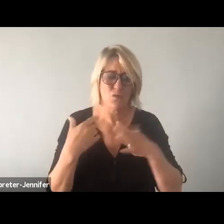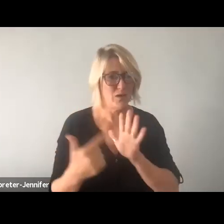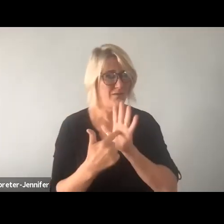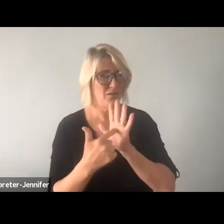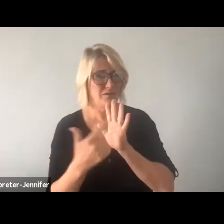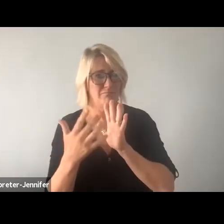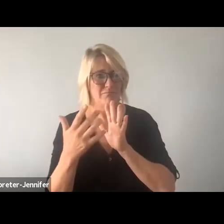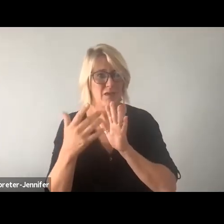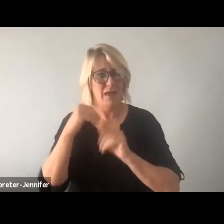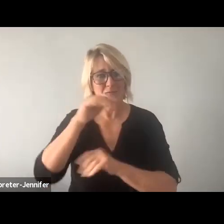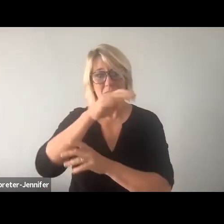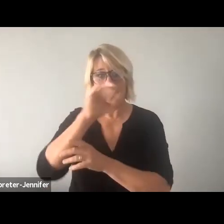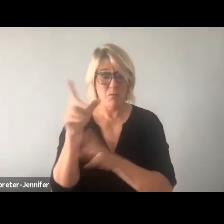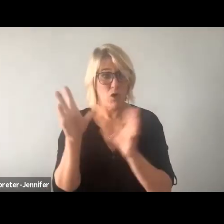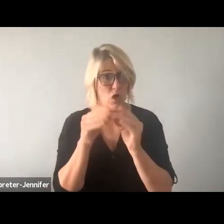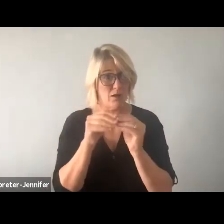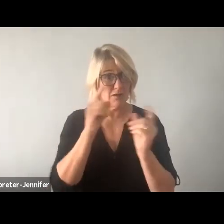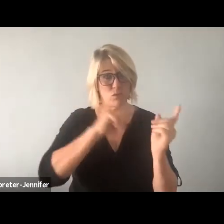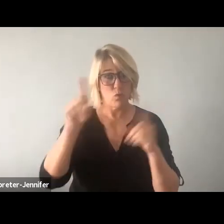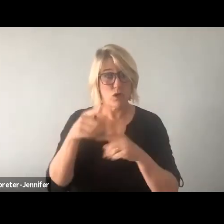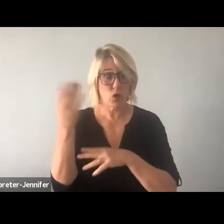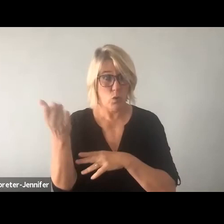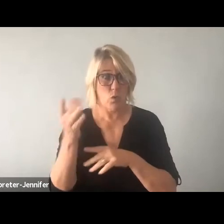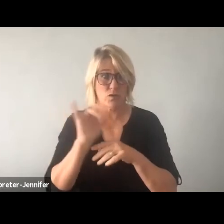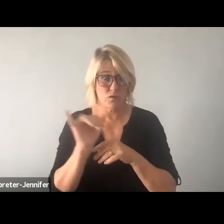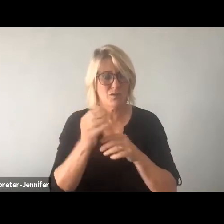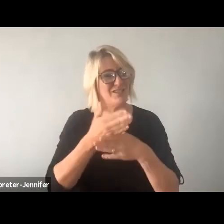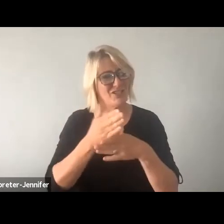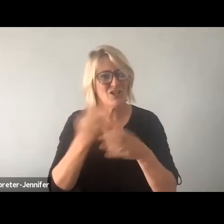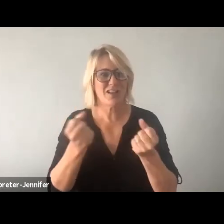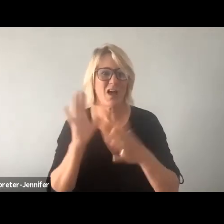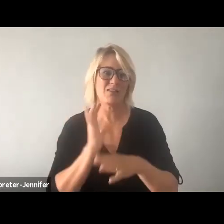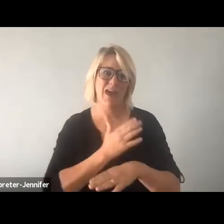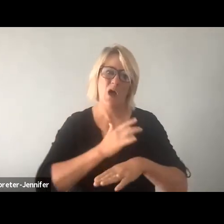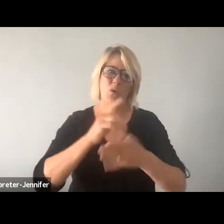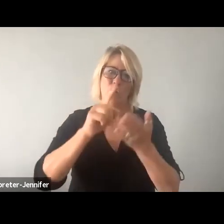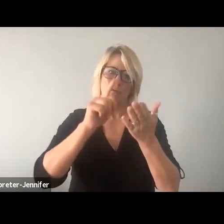area you are located in, which is 800-949-4232. We have a website which has a wealth of information. We have an exhibit in the APRIL conference if